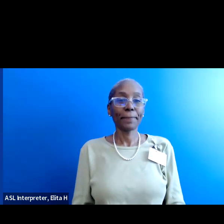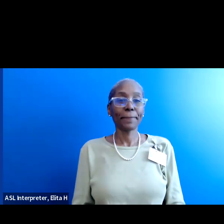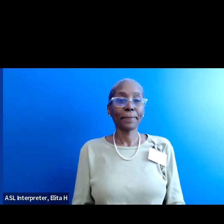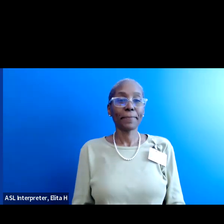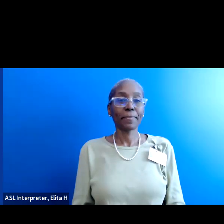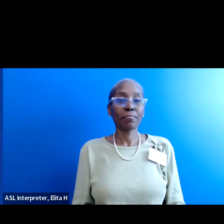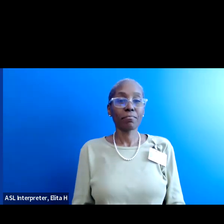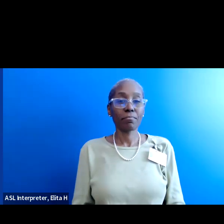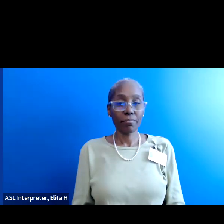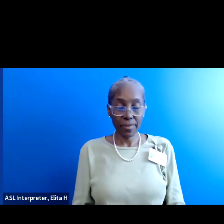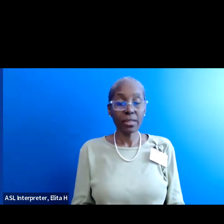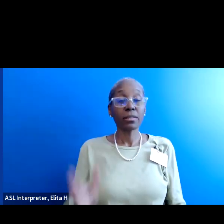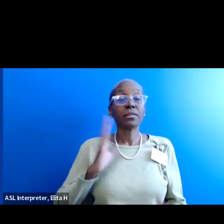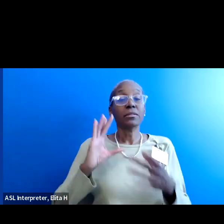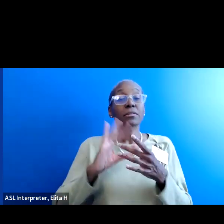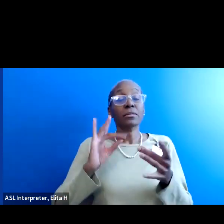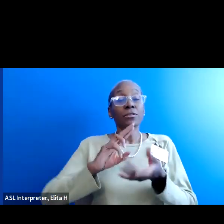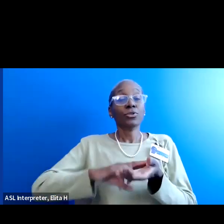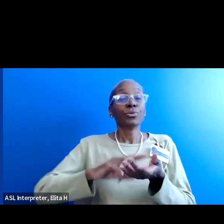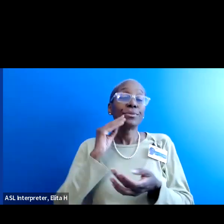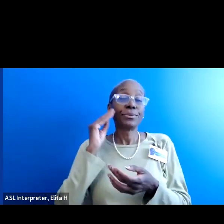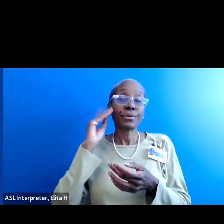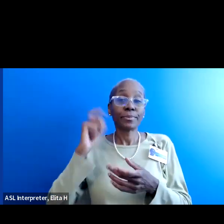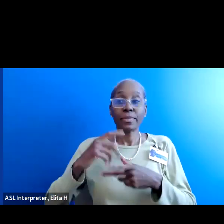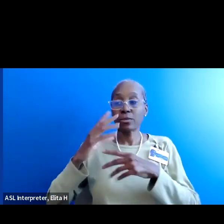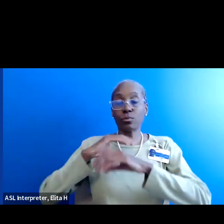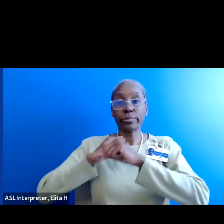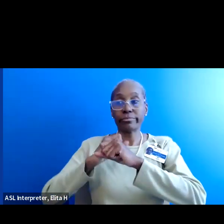So as I mentioned, a nursing facility must protect and promote your rights.